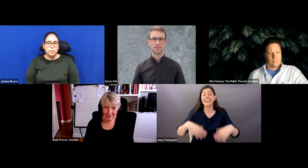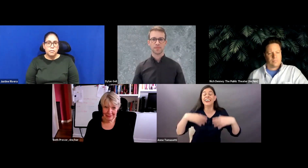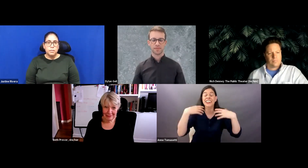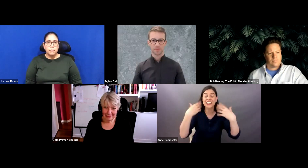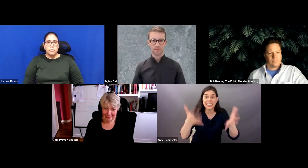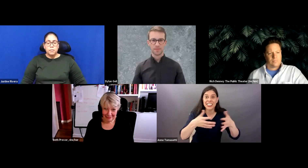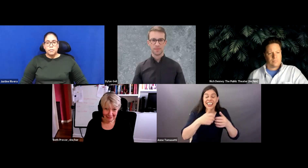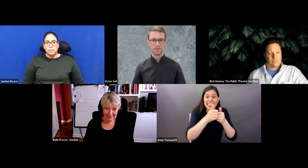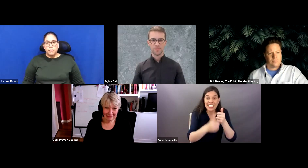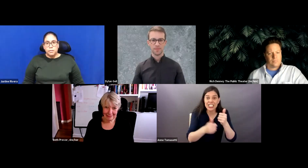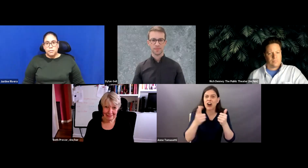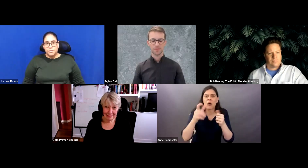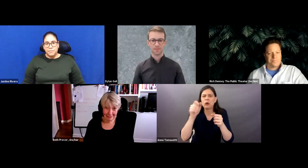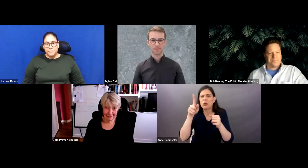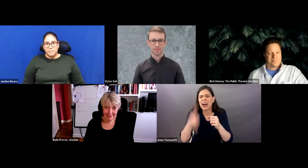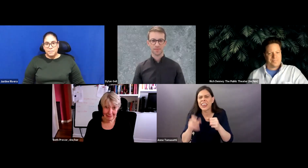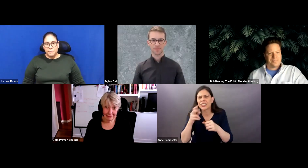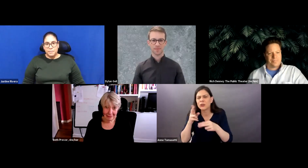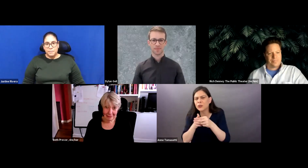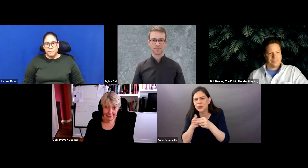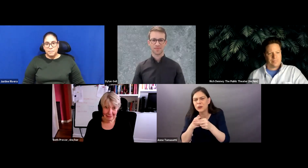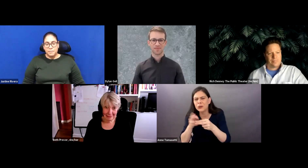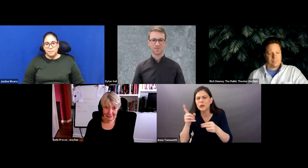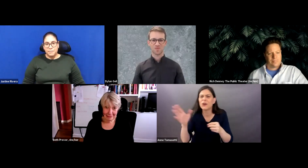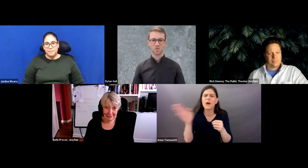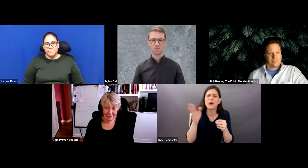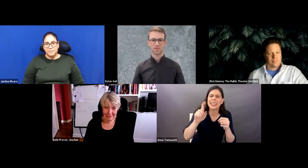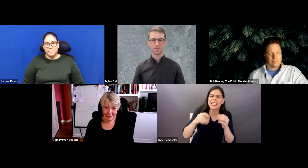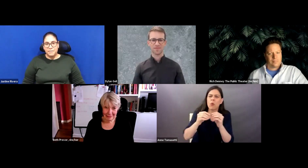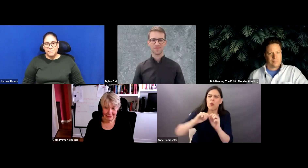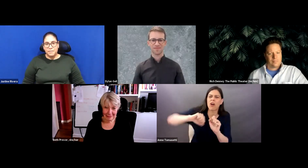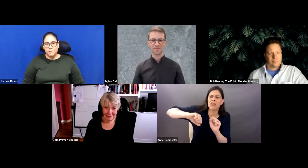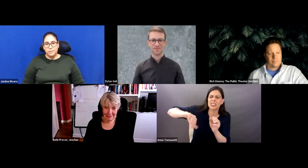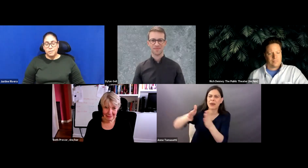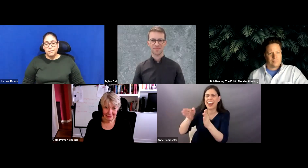very interesting. And we were making sure that some of the